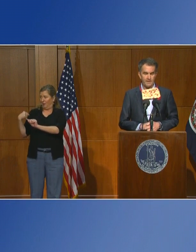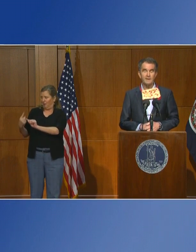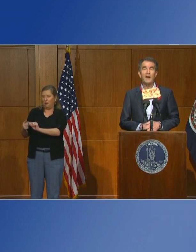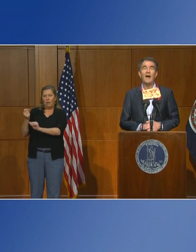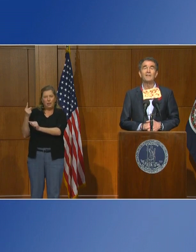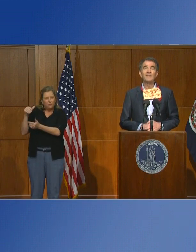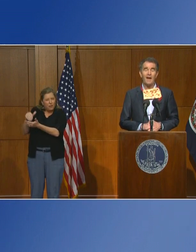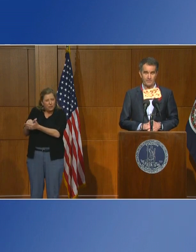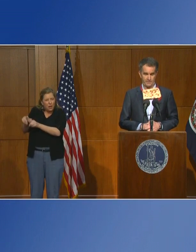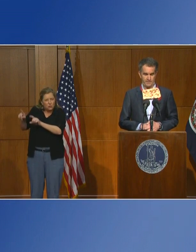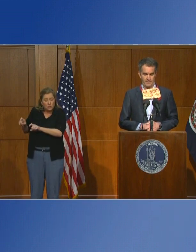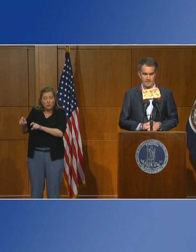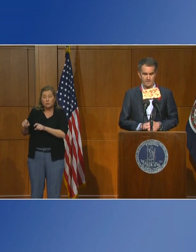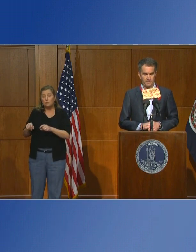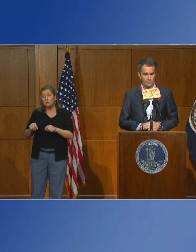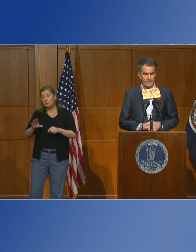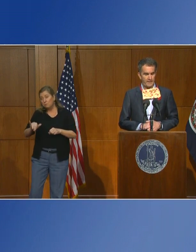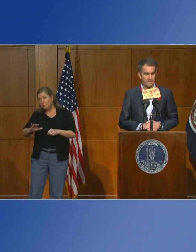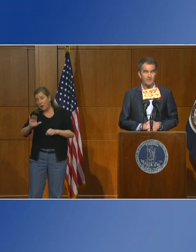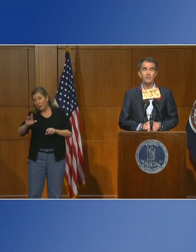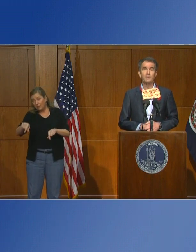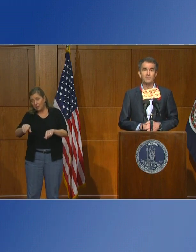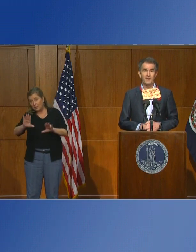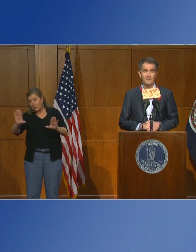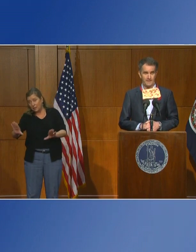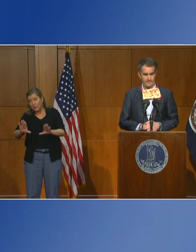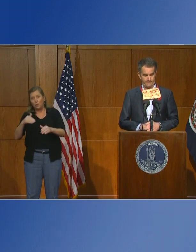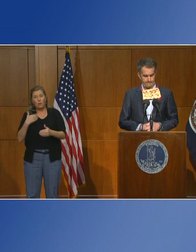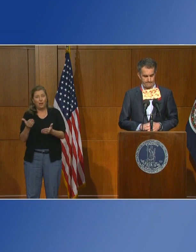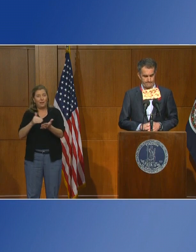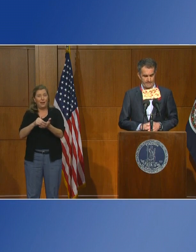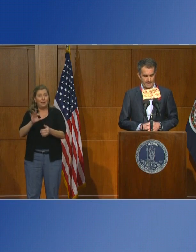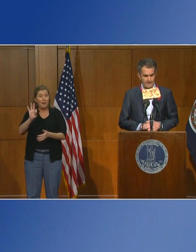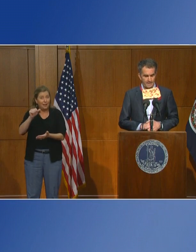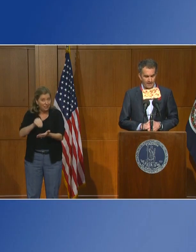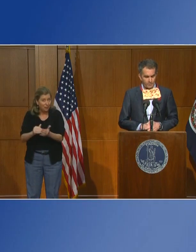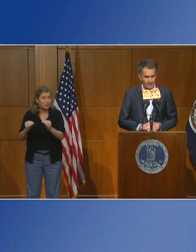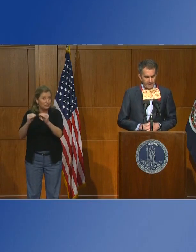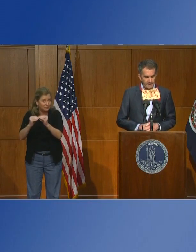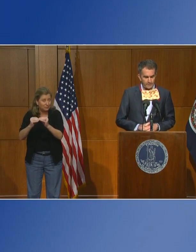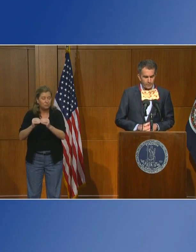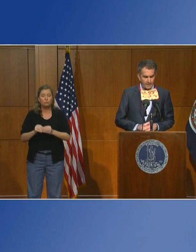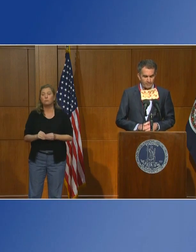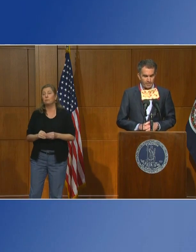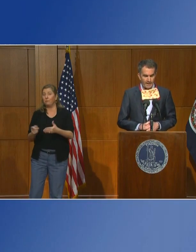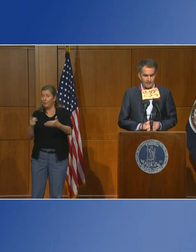THOUSAND TEST AS OF THIS PAST TUESDAY AND WE'LL HAVE DONE